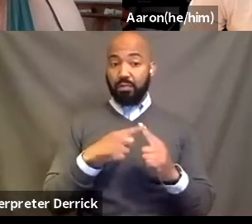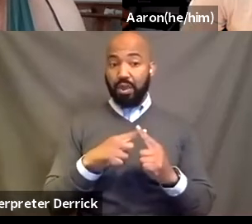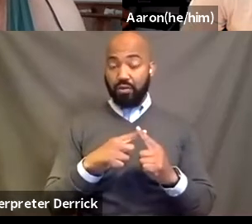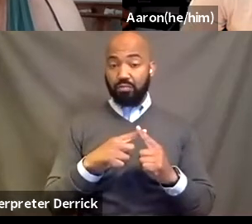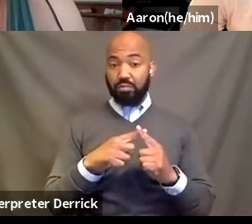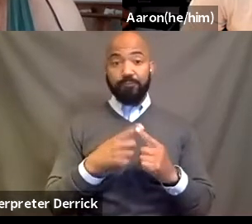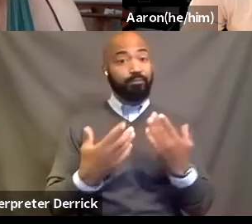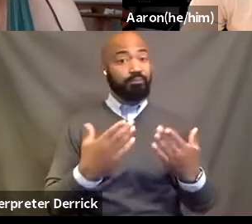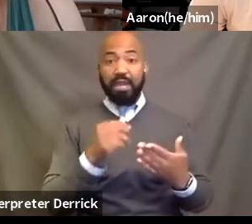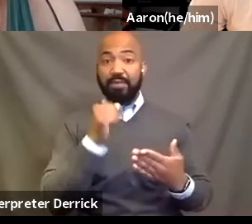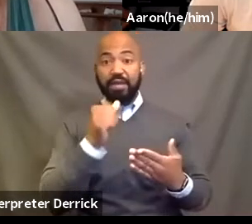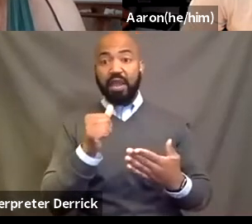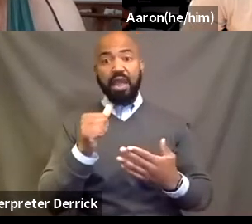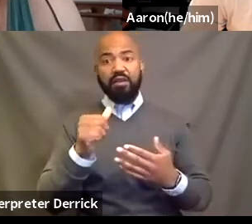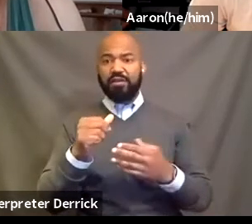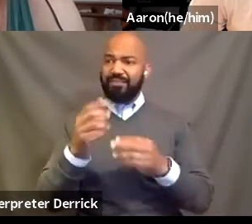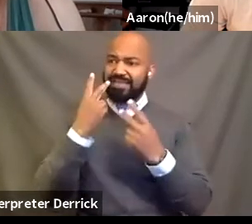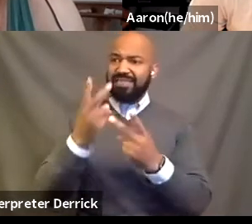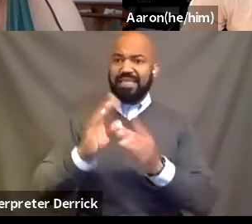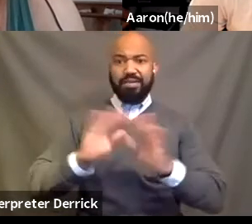Kirya Traber (she/her): and Kirya Traber (she/her): I think it's really i'm.